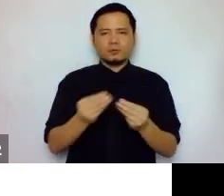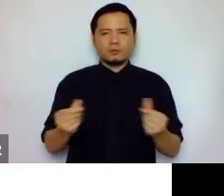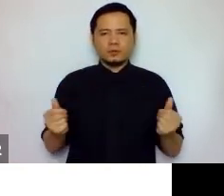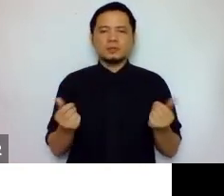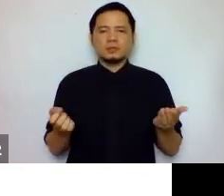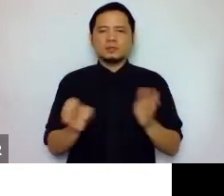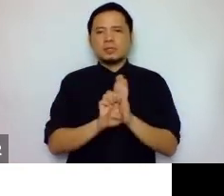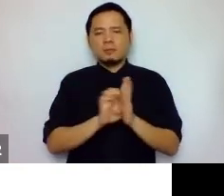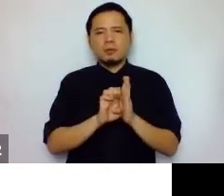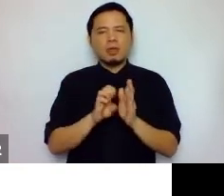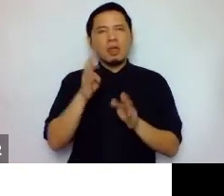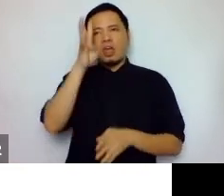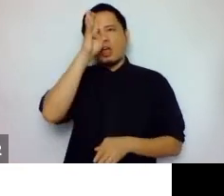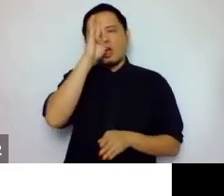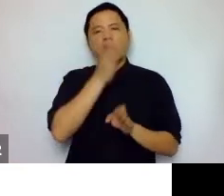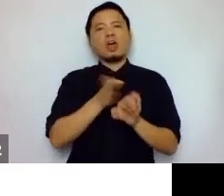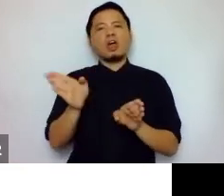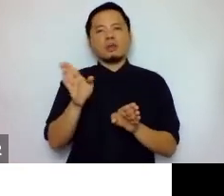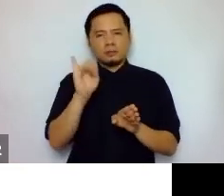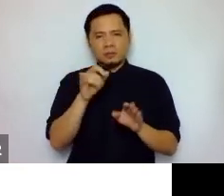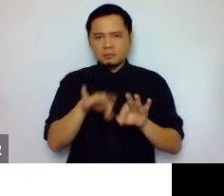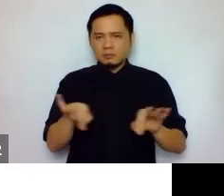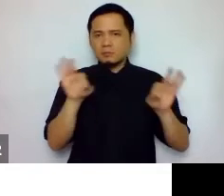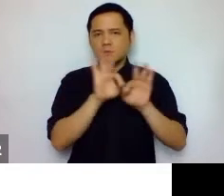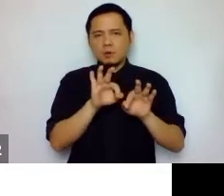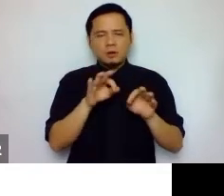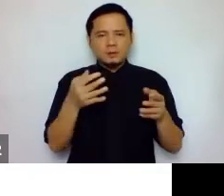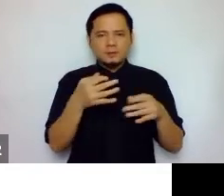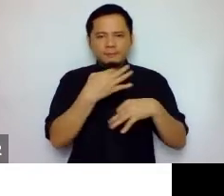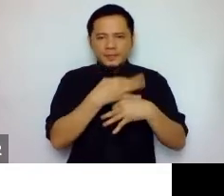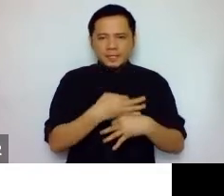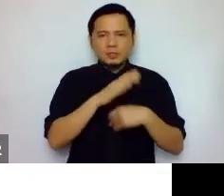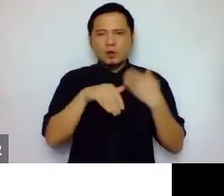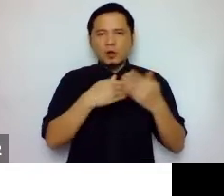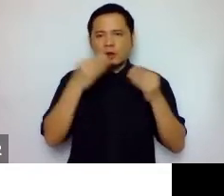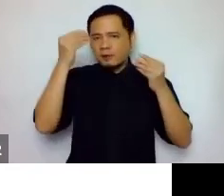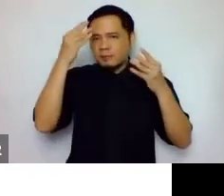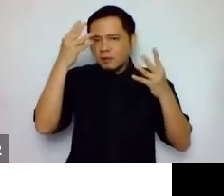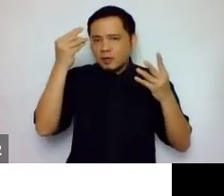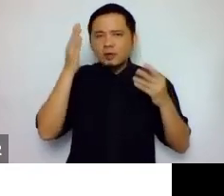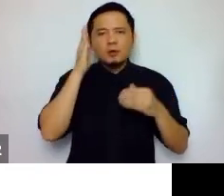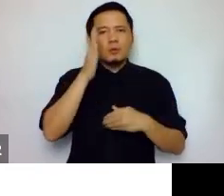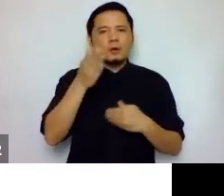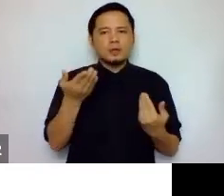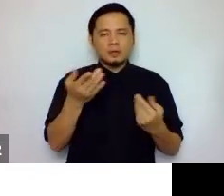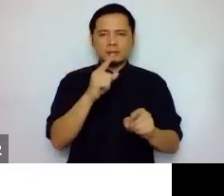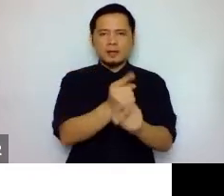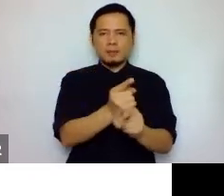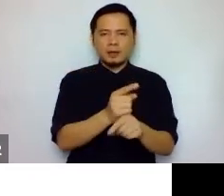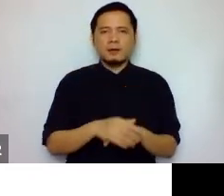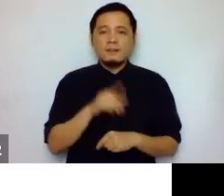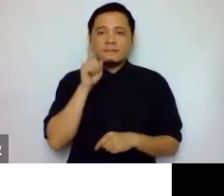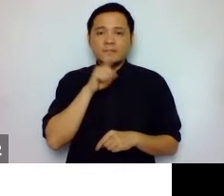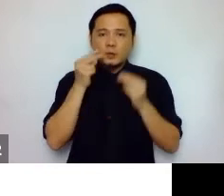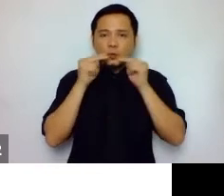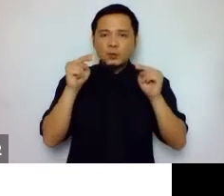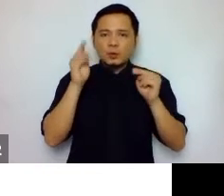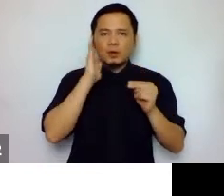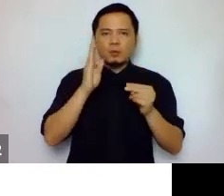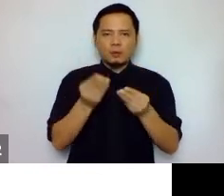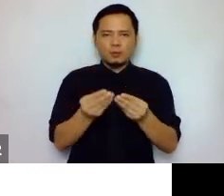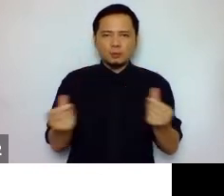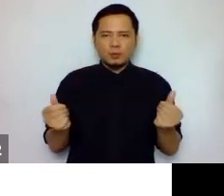and we’re trying to really correct misinformation and fake news and we will use this platform to continue to do so.